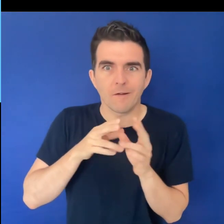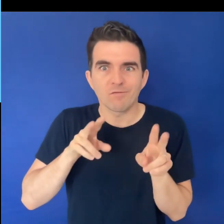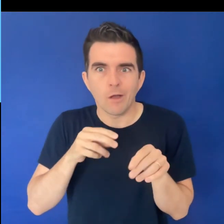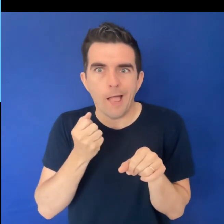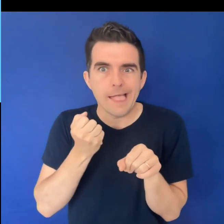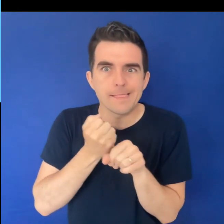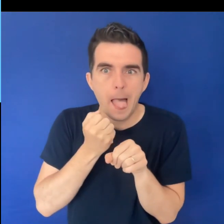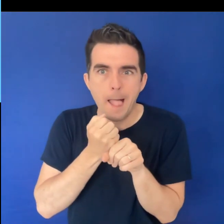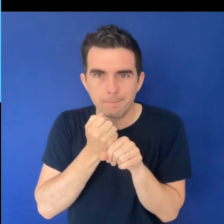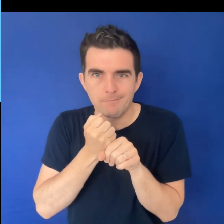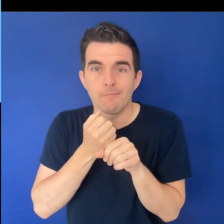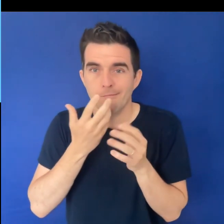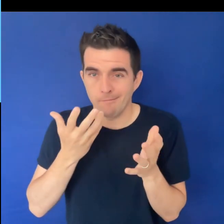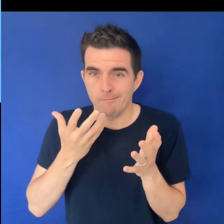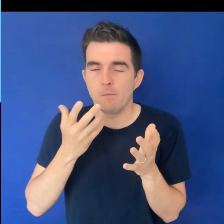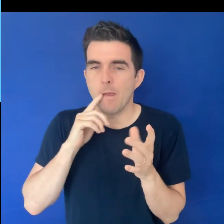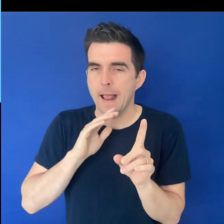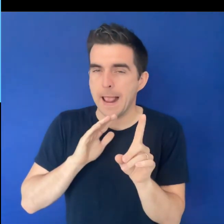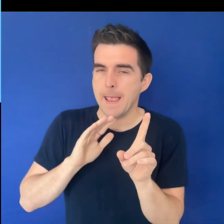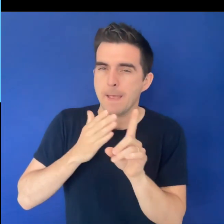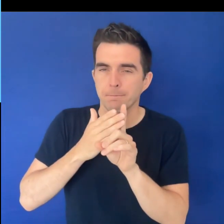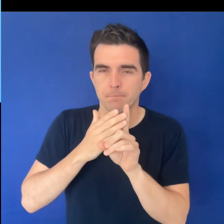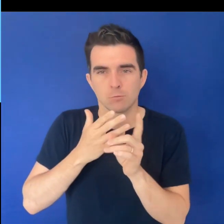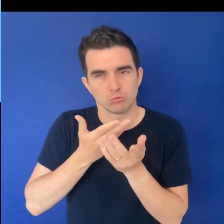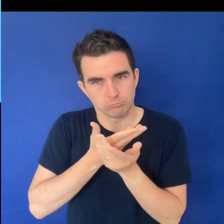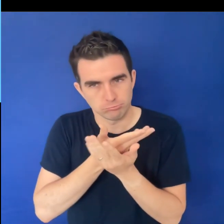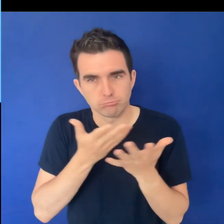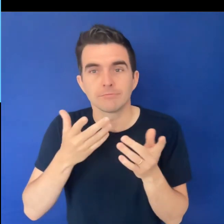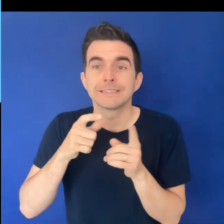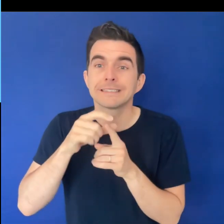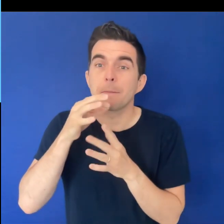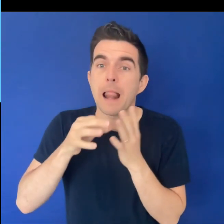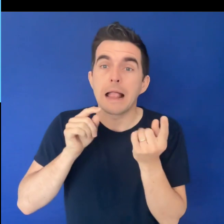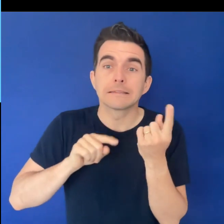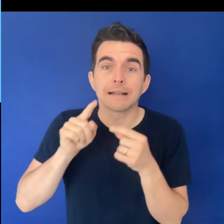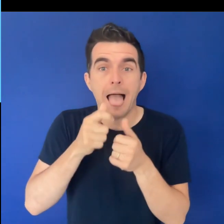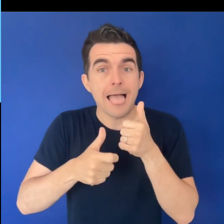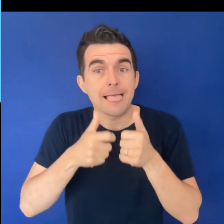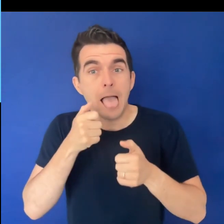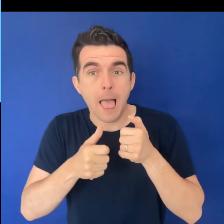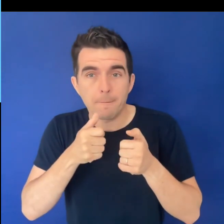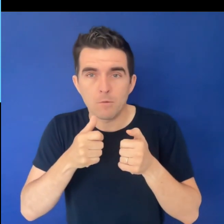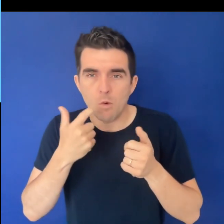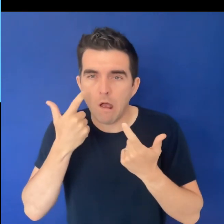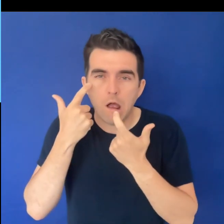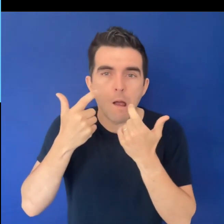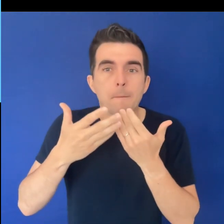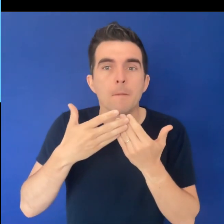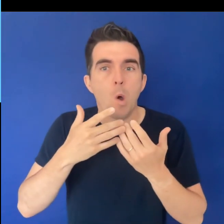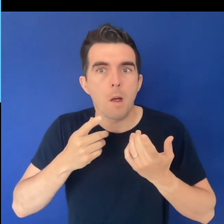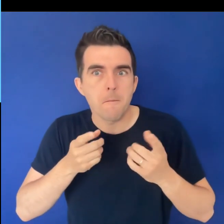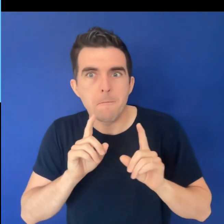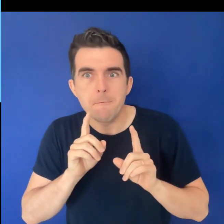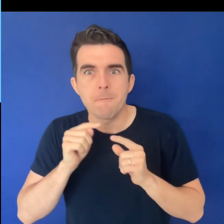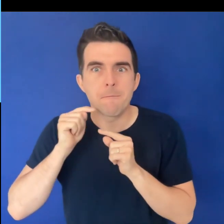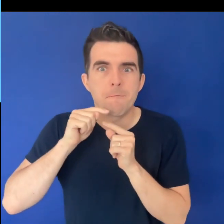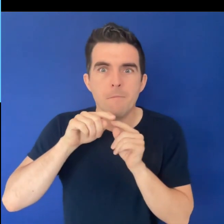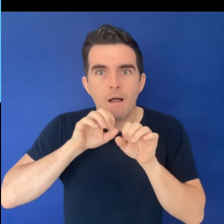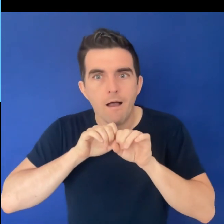The Access-Ability Summer Showcase aims to be a place for disabled gamers to find out about cool upcoming and recently released video games,